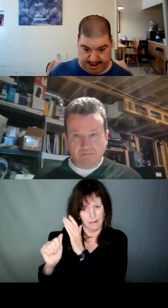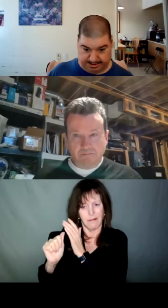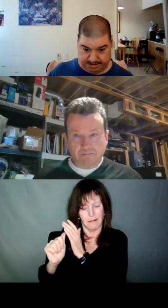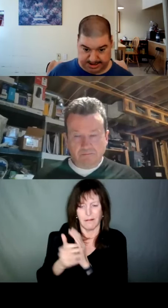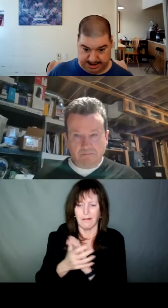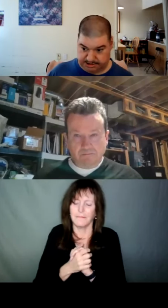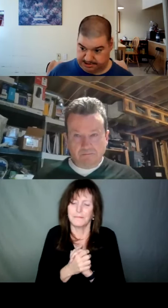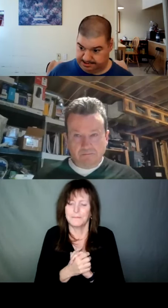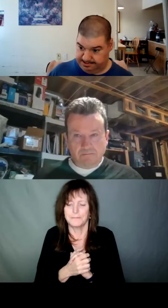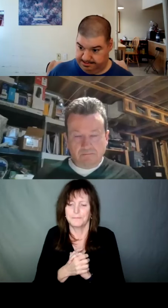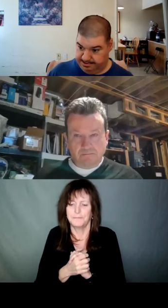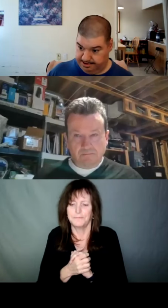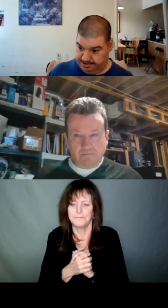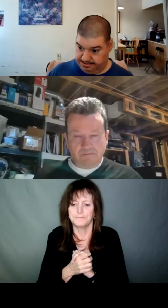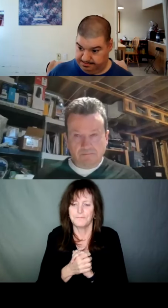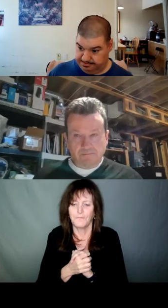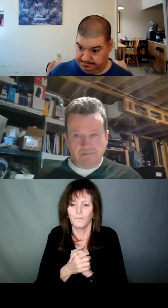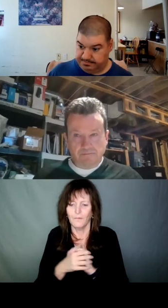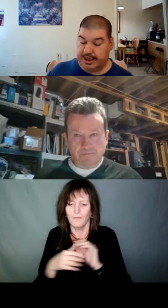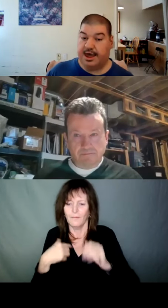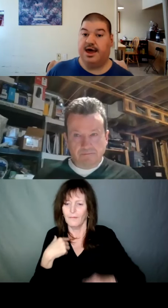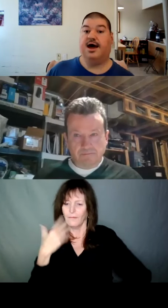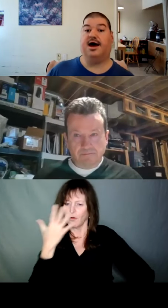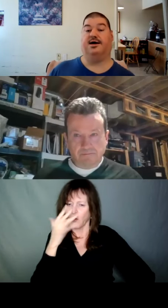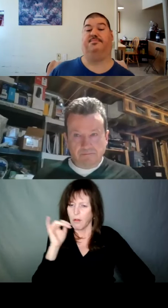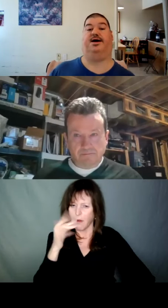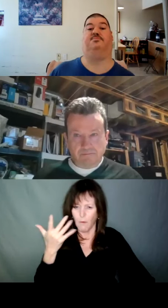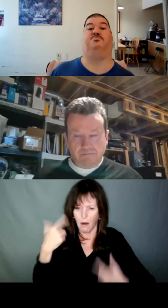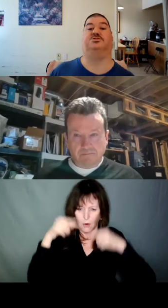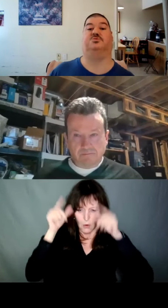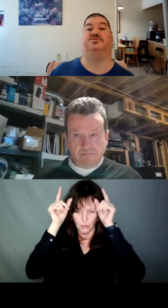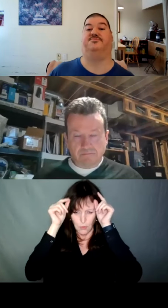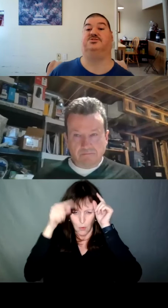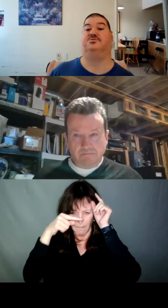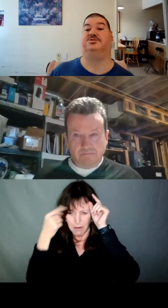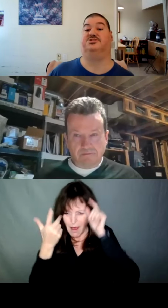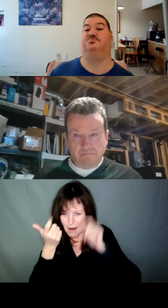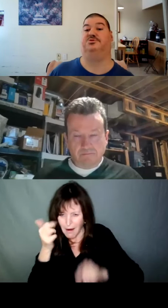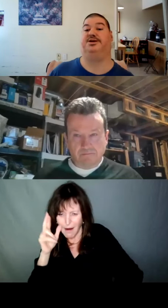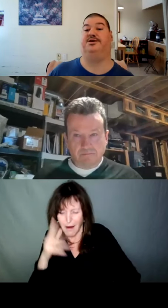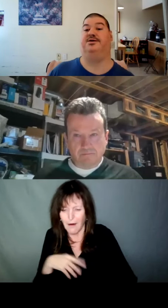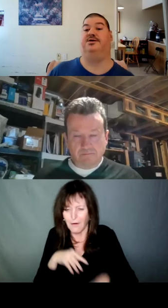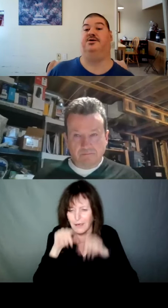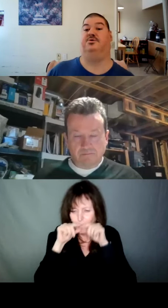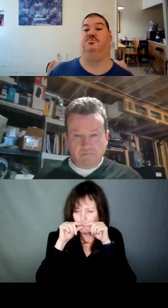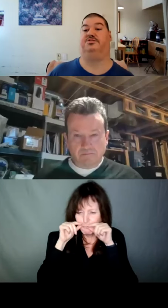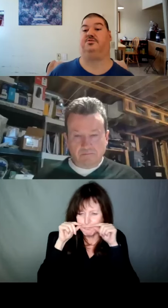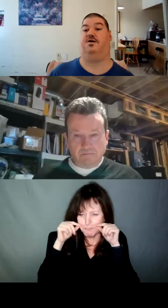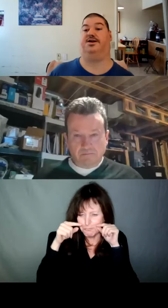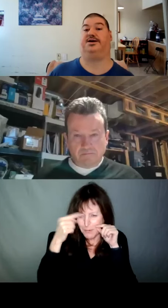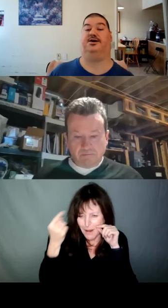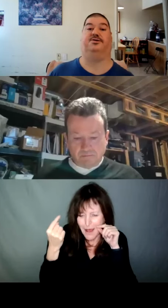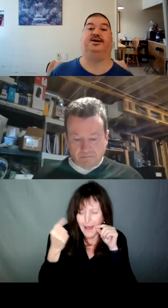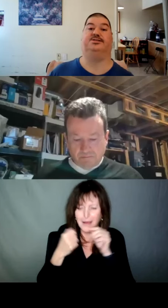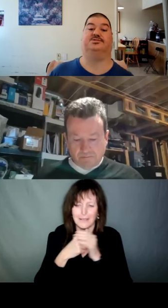describe myself